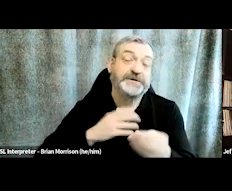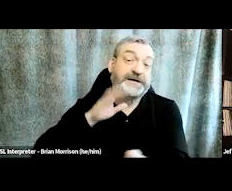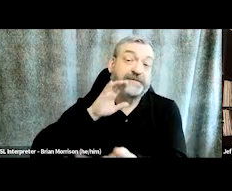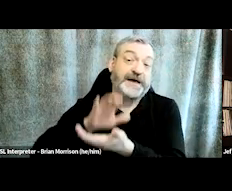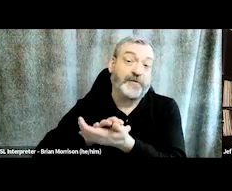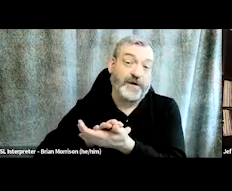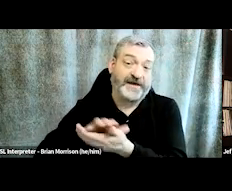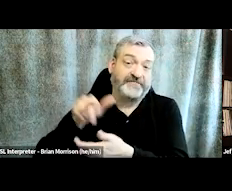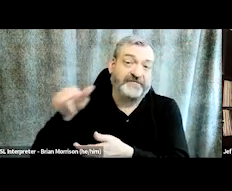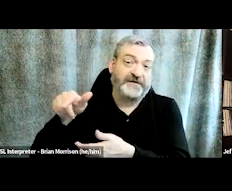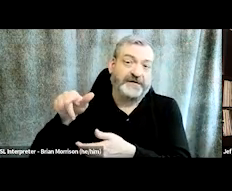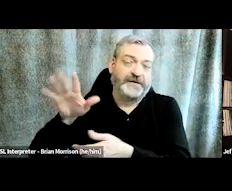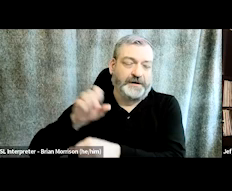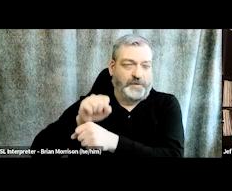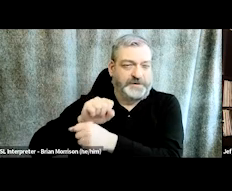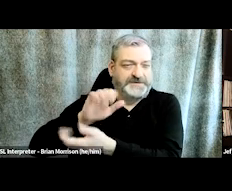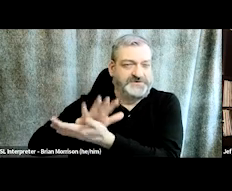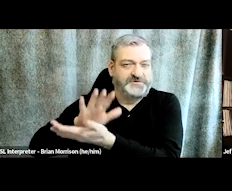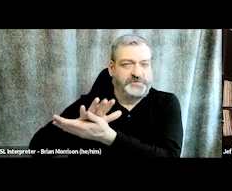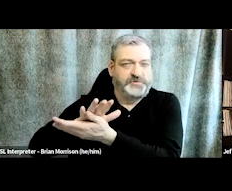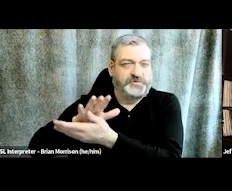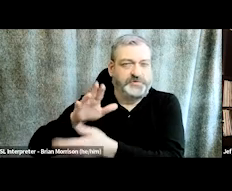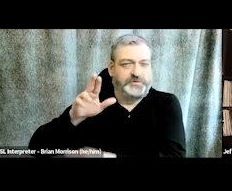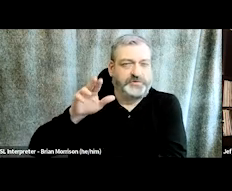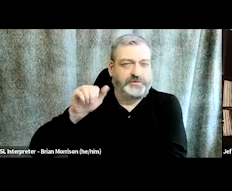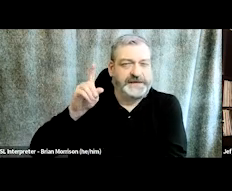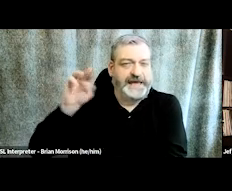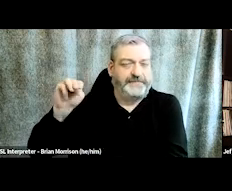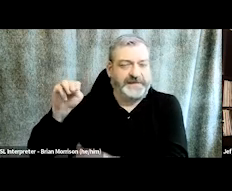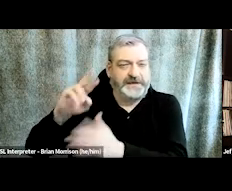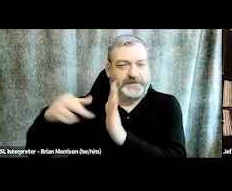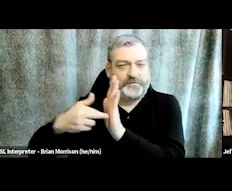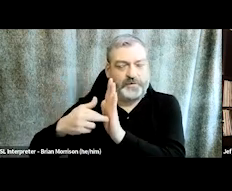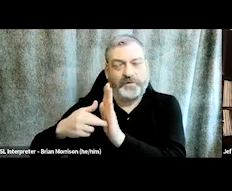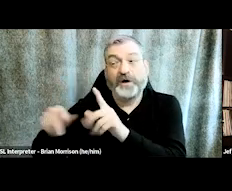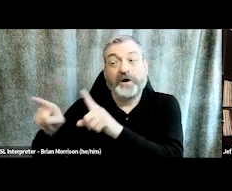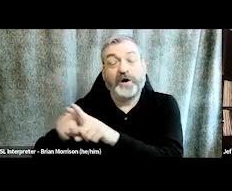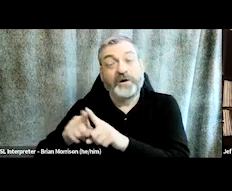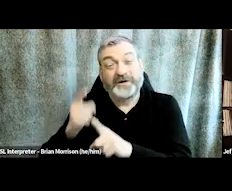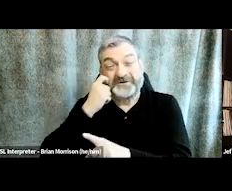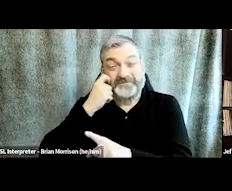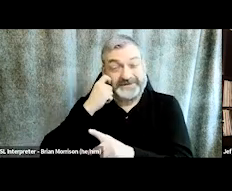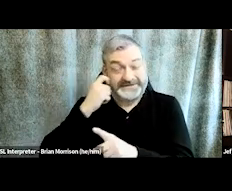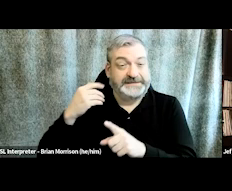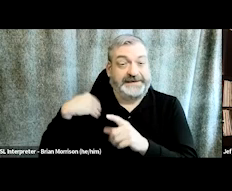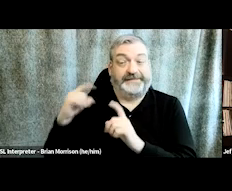role at her school, was recently also added on the responsibility of being social media manager.